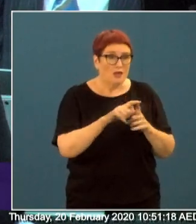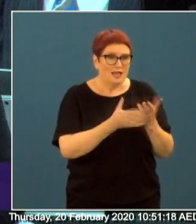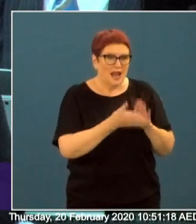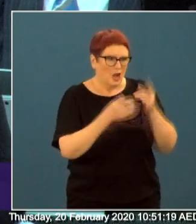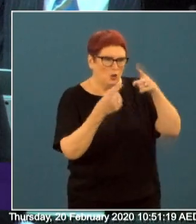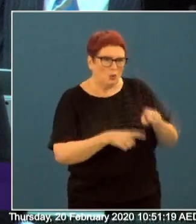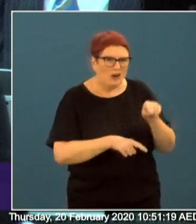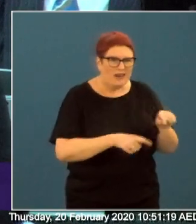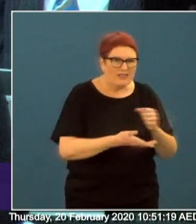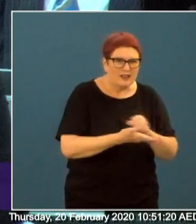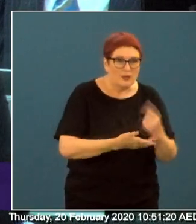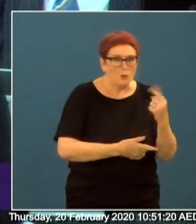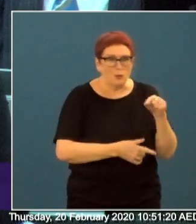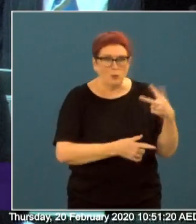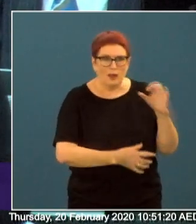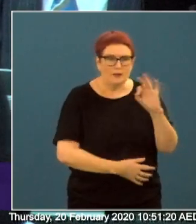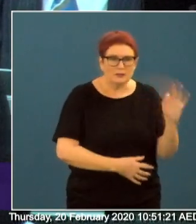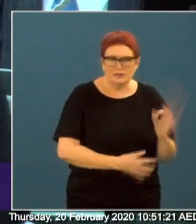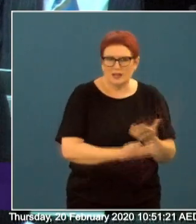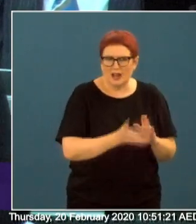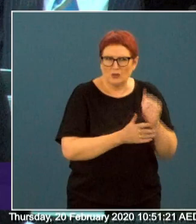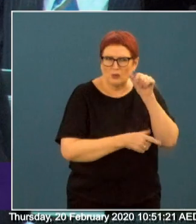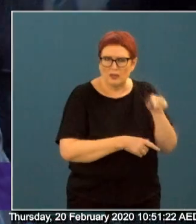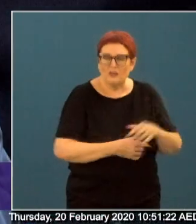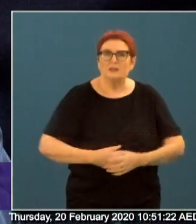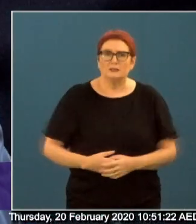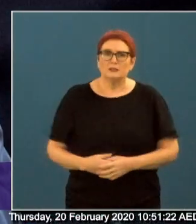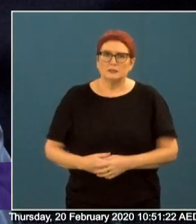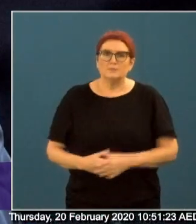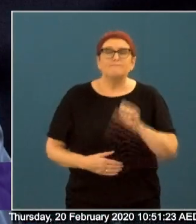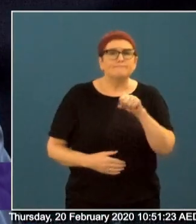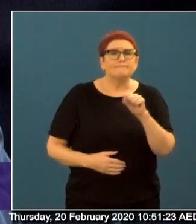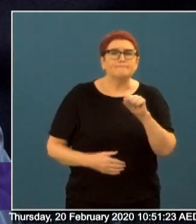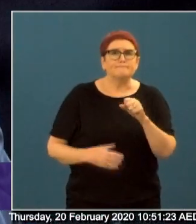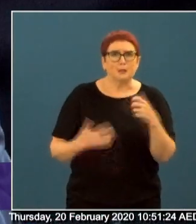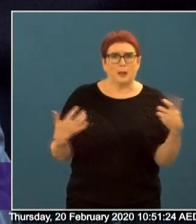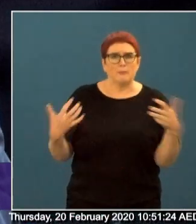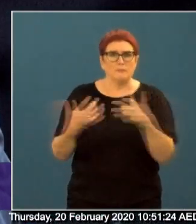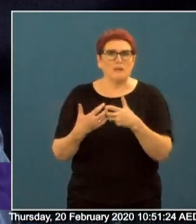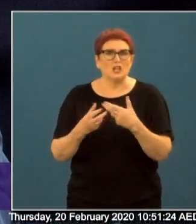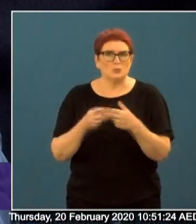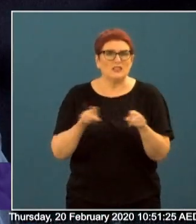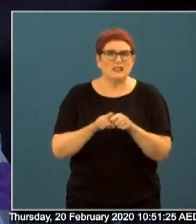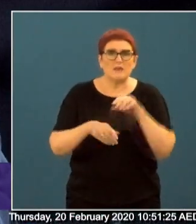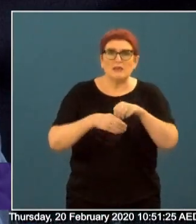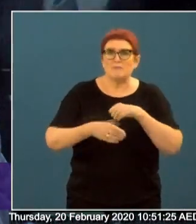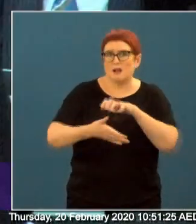to identify a person with intellectual disability? Are you aware of that? It roughly maps on to the definition we've been dealing with. All right.